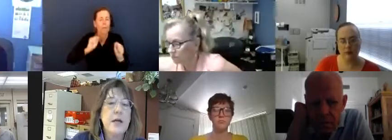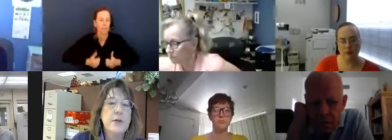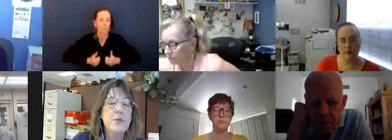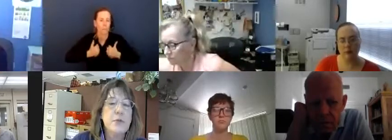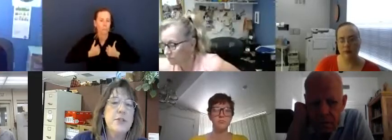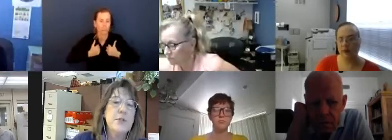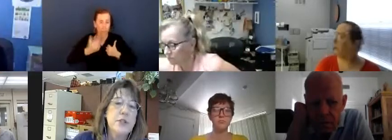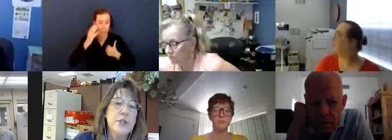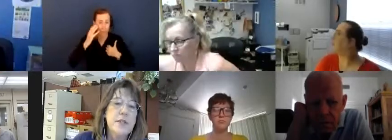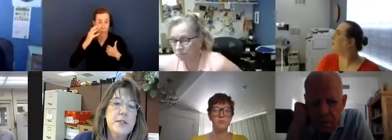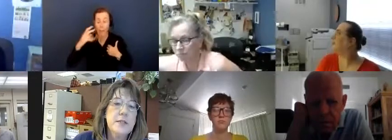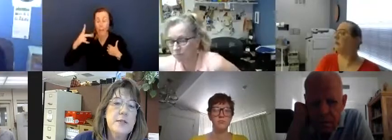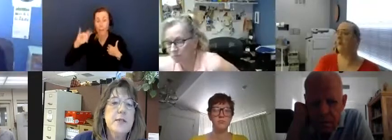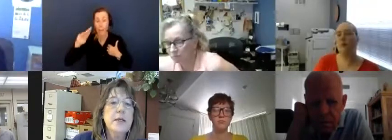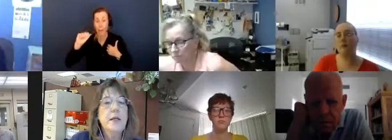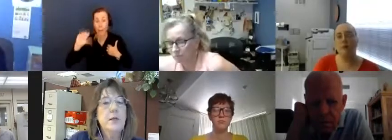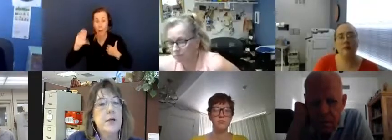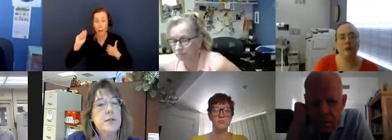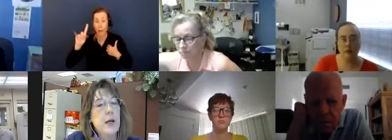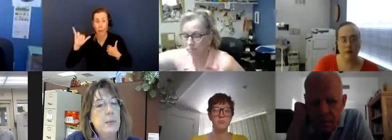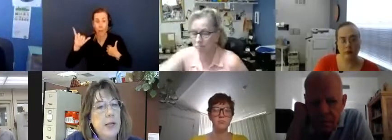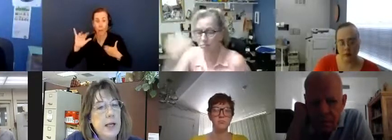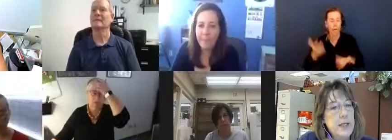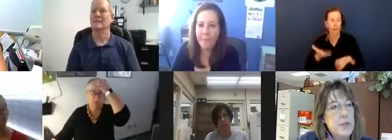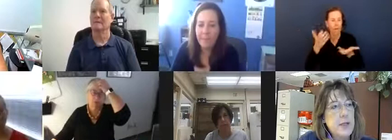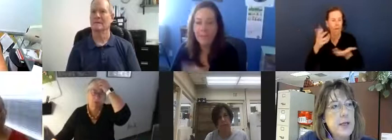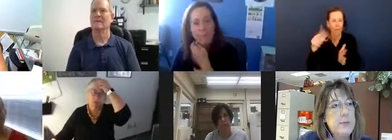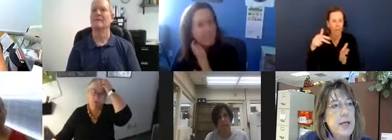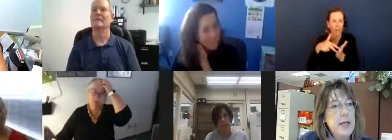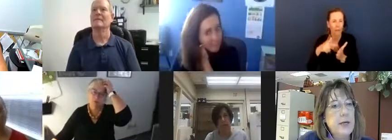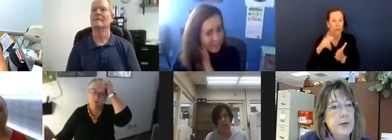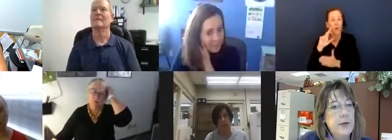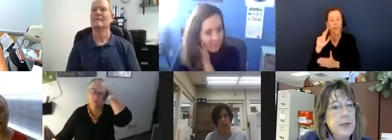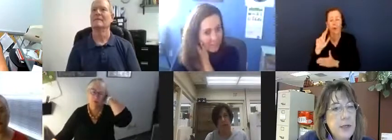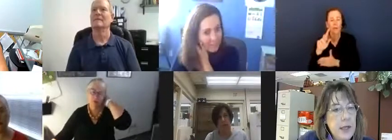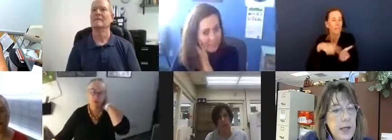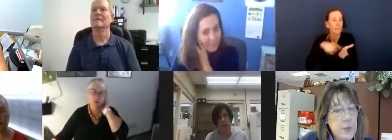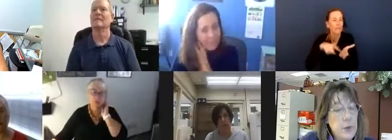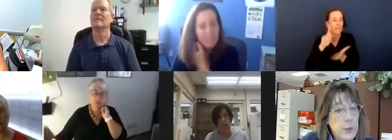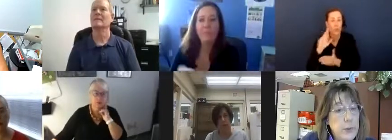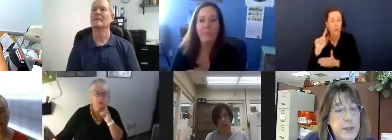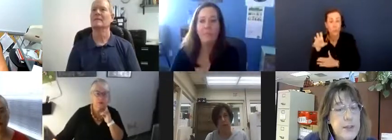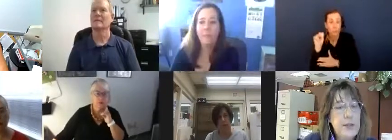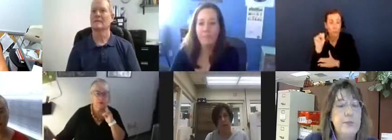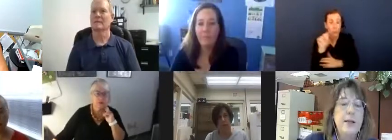and living, you know? Pima County offers $3,000 for tools offer, and also